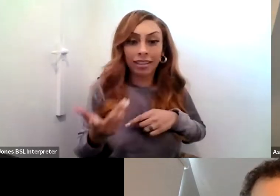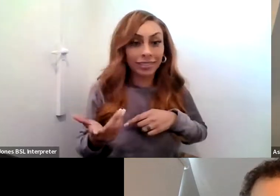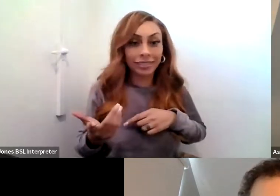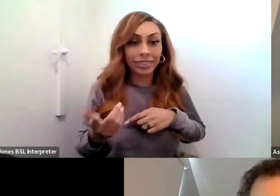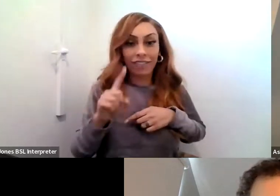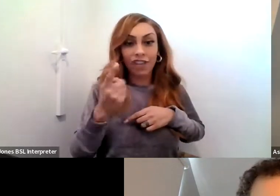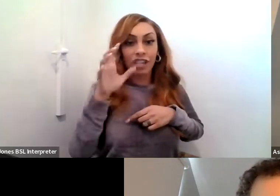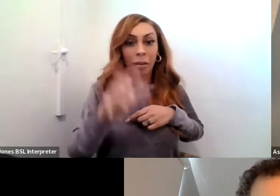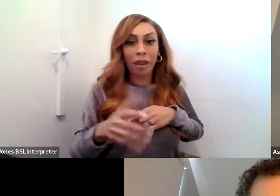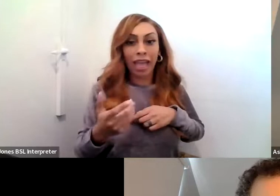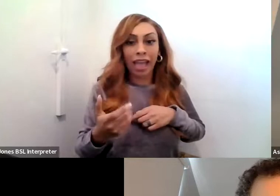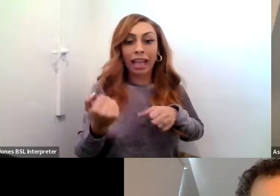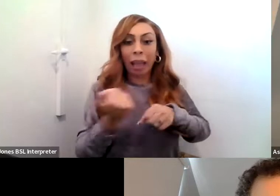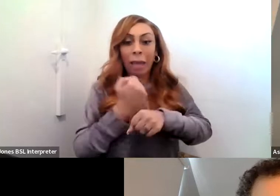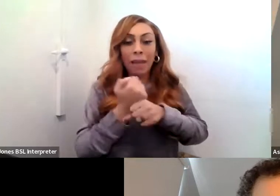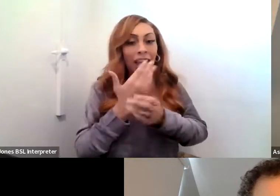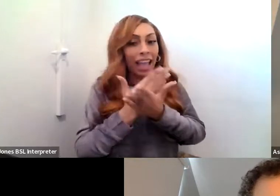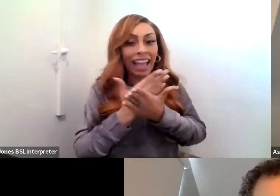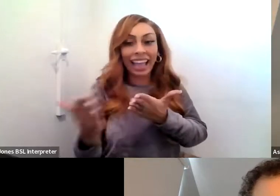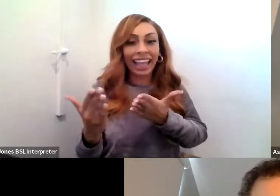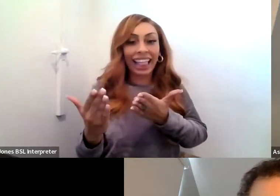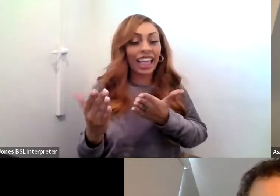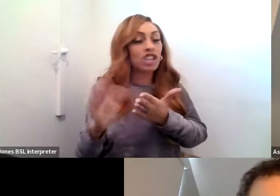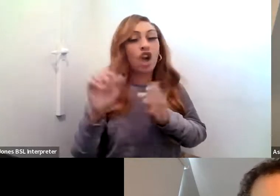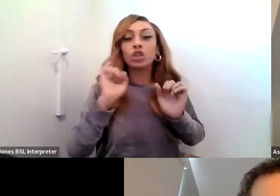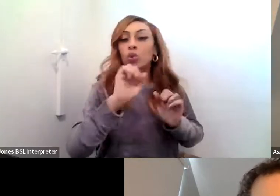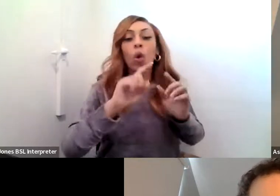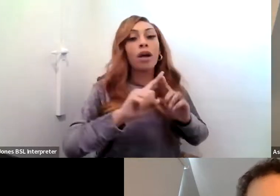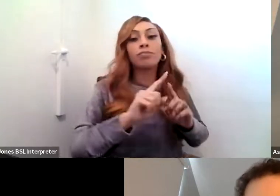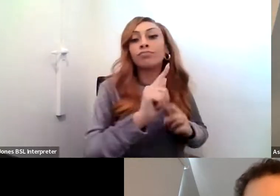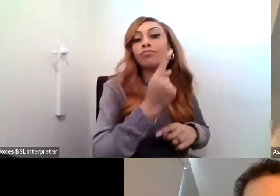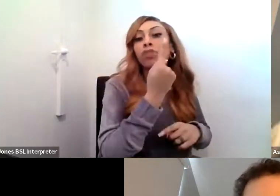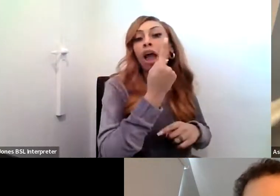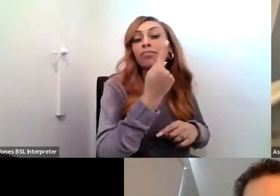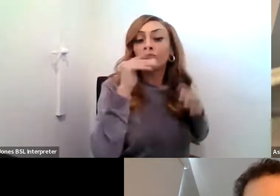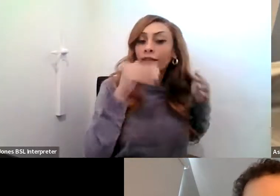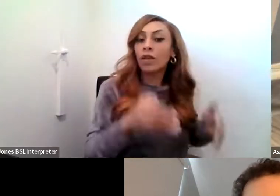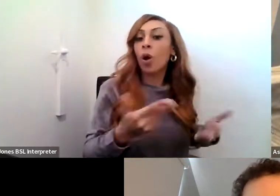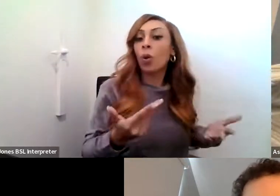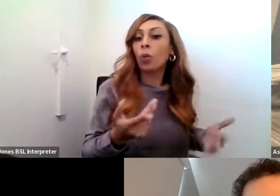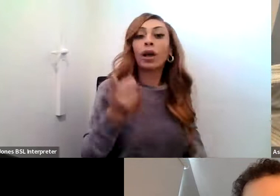or at least you're making it very clear that it wasn't your primary focus. It's the equivalent of having the hearing loop headset